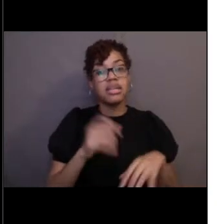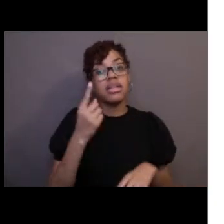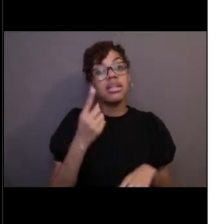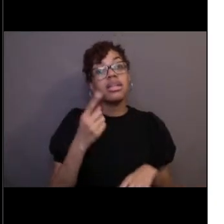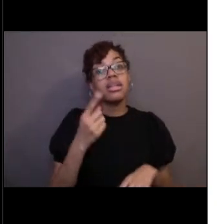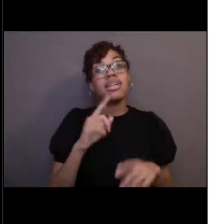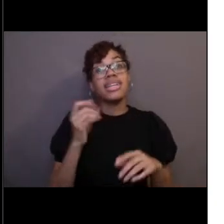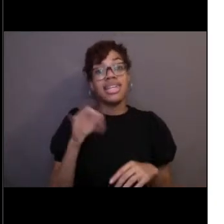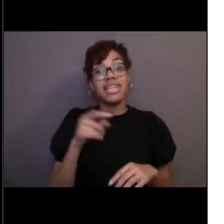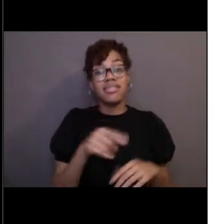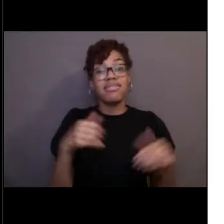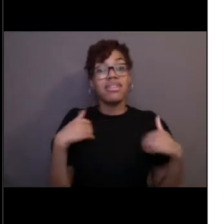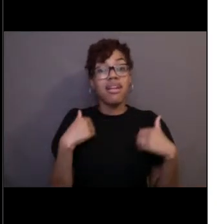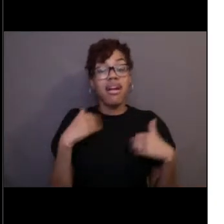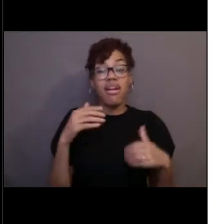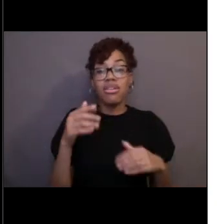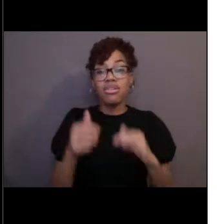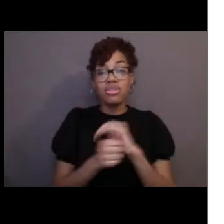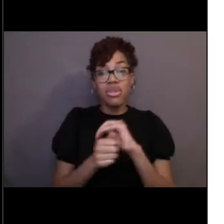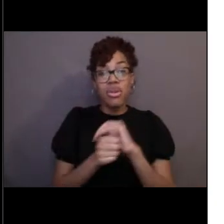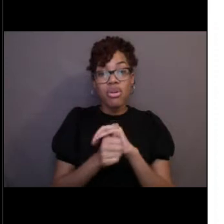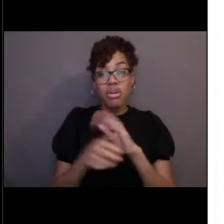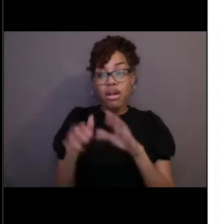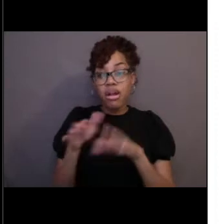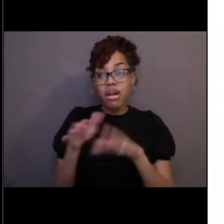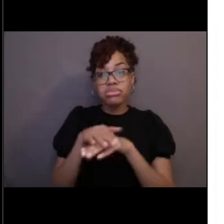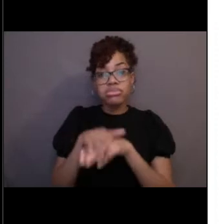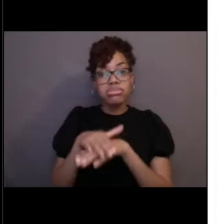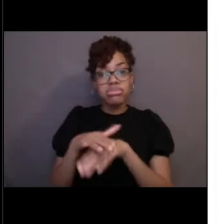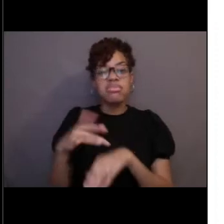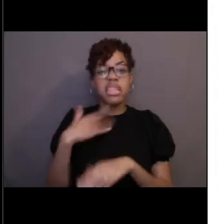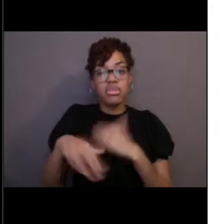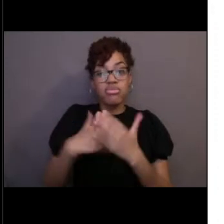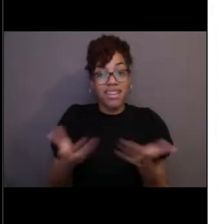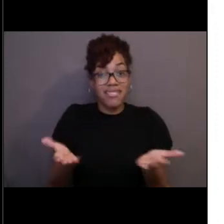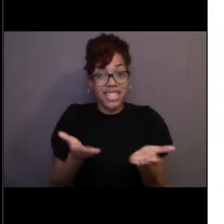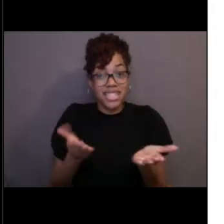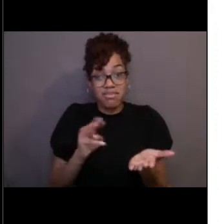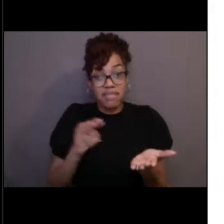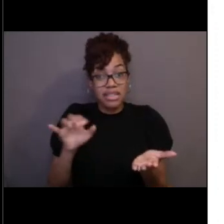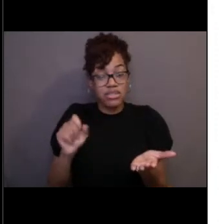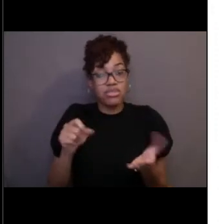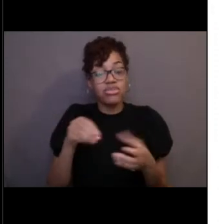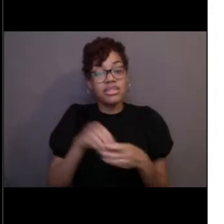Typically, turtles come here in the summer, they feed, feed, feed, and then they go back south in the winter.